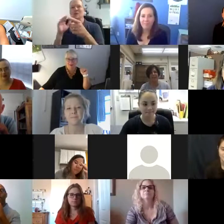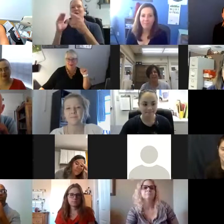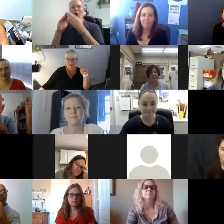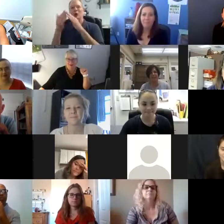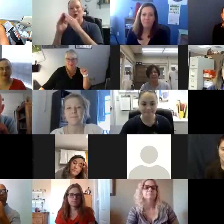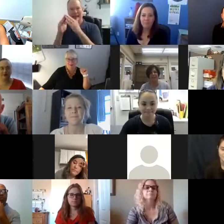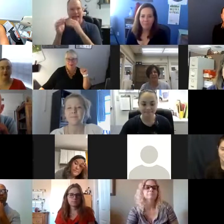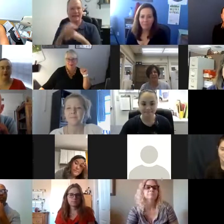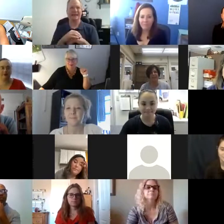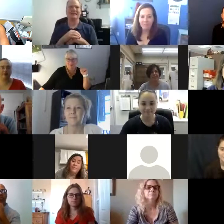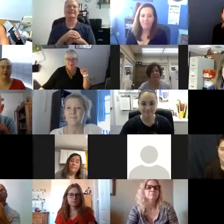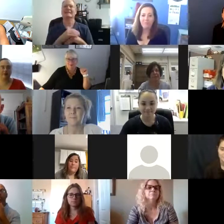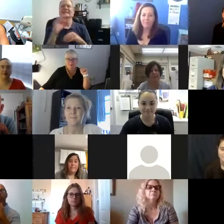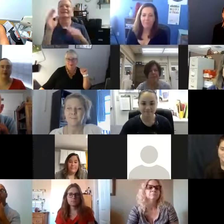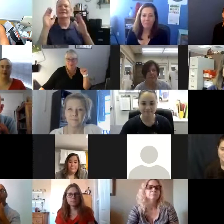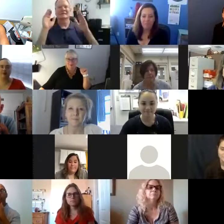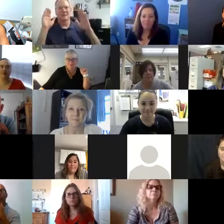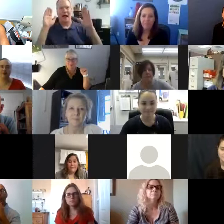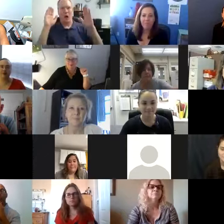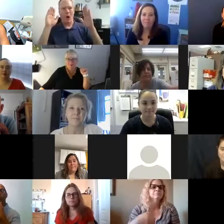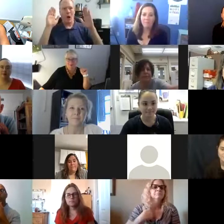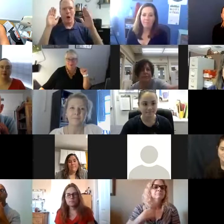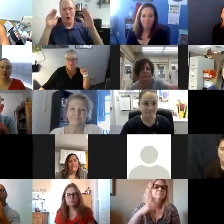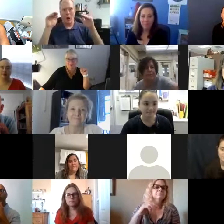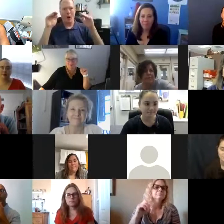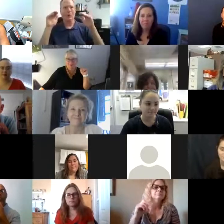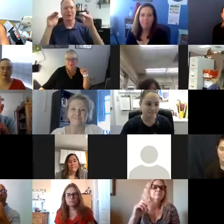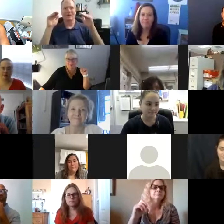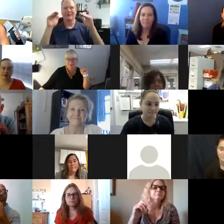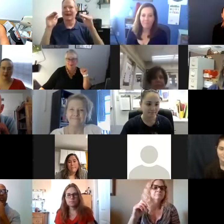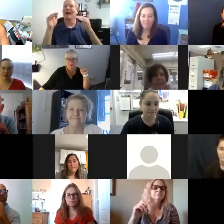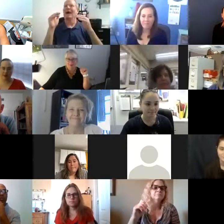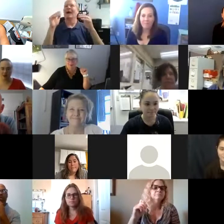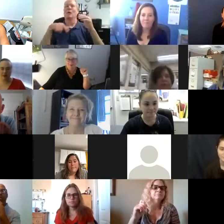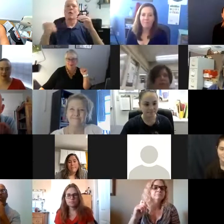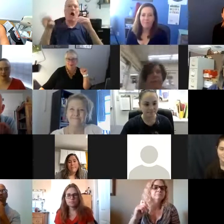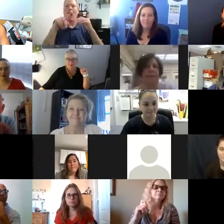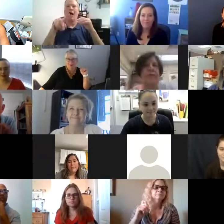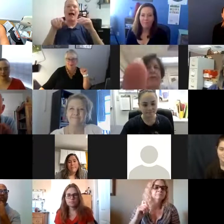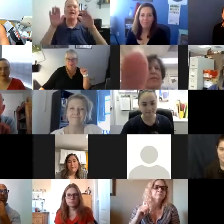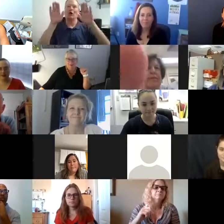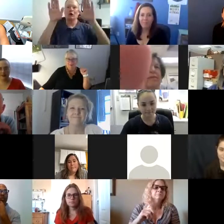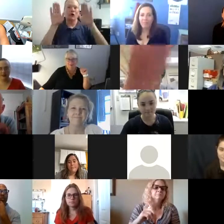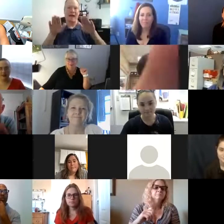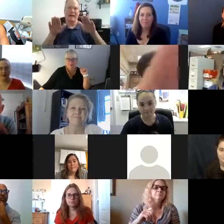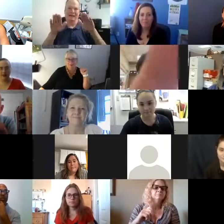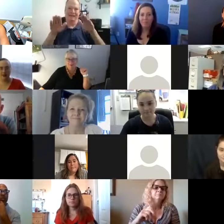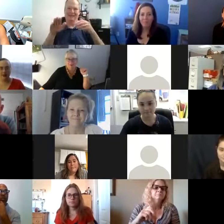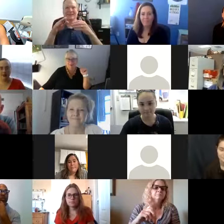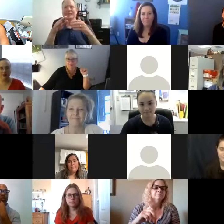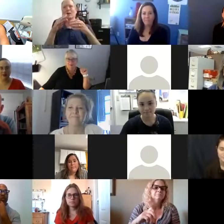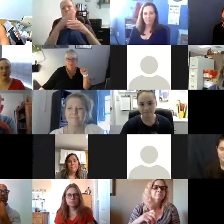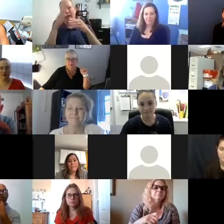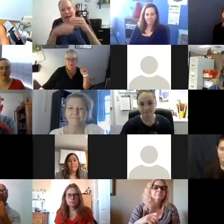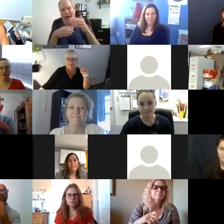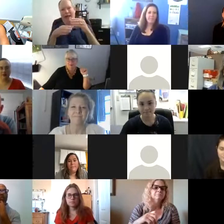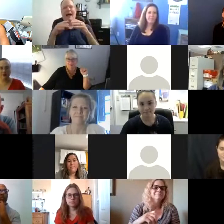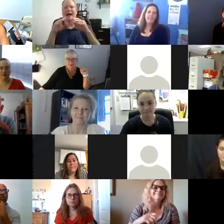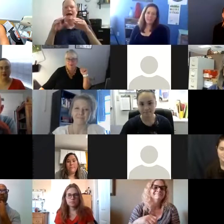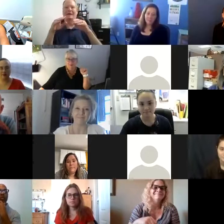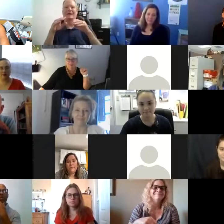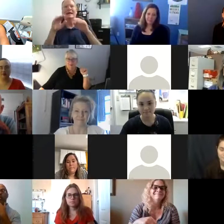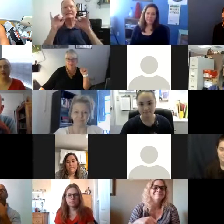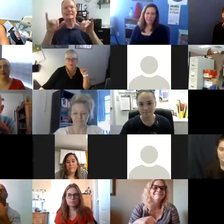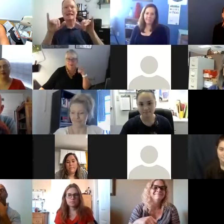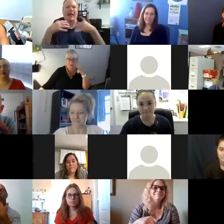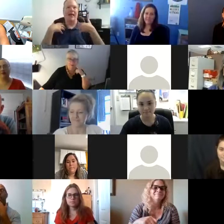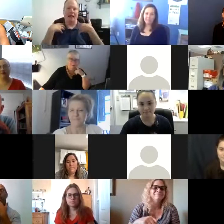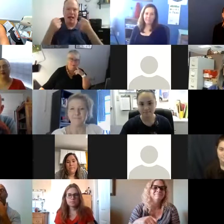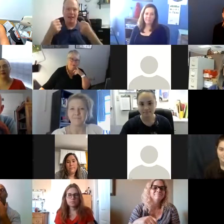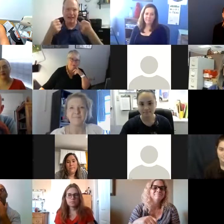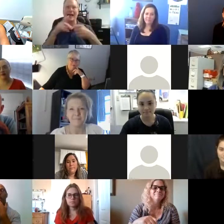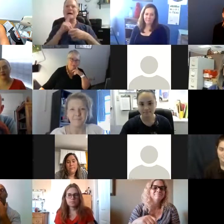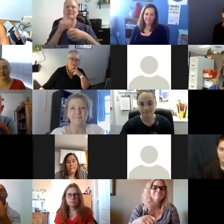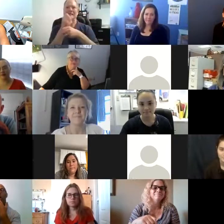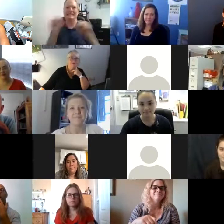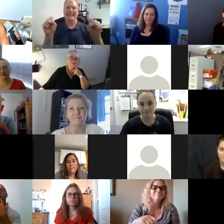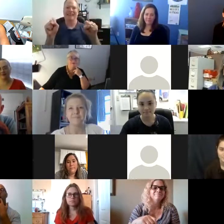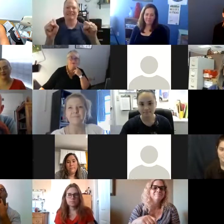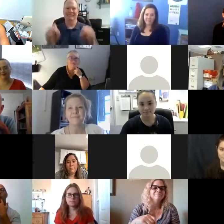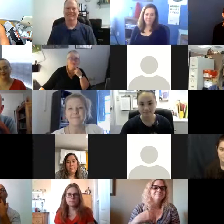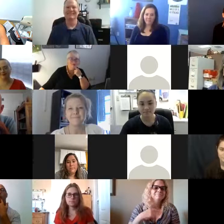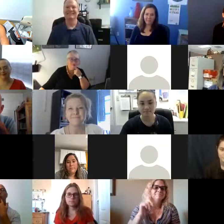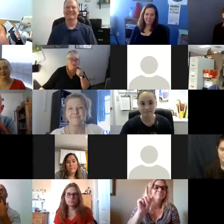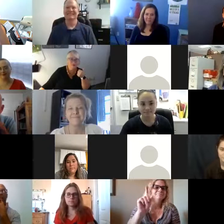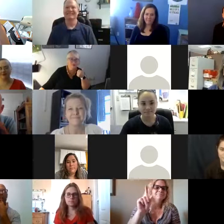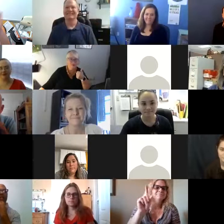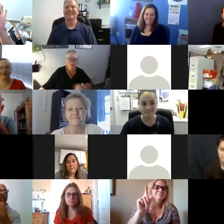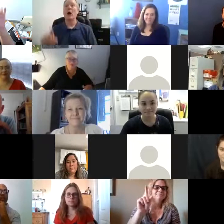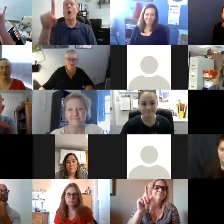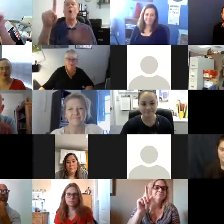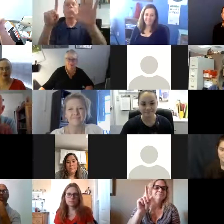And to the community. Hope you will have a great weekend. Stay healthy and safe.